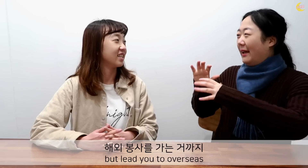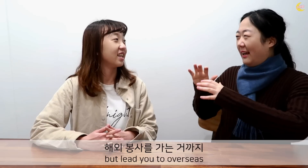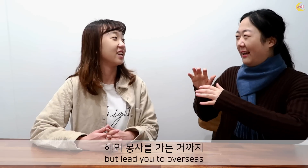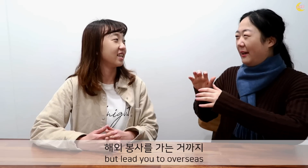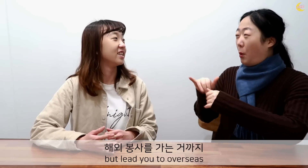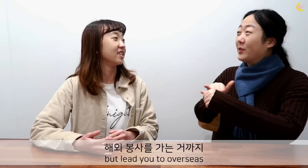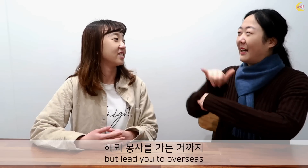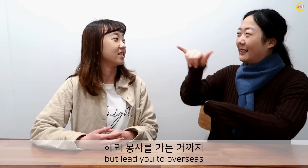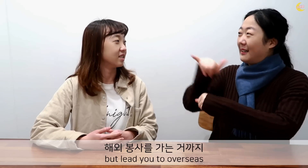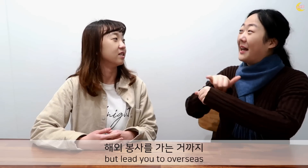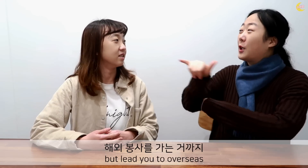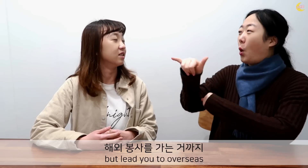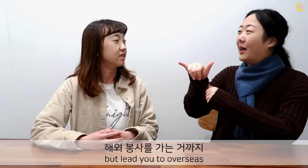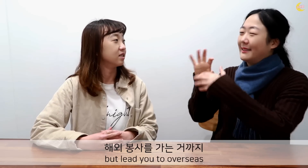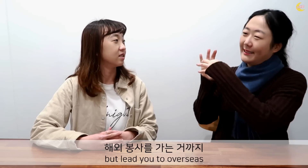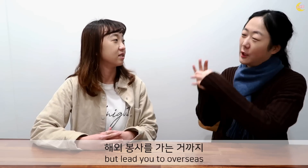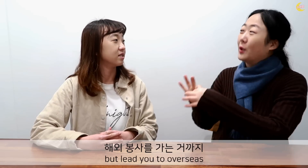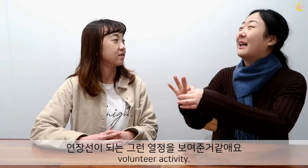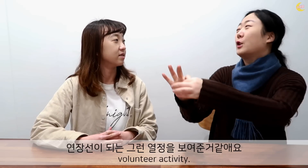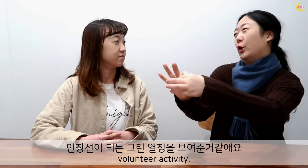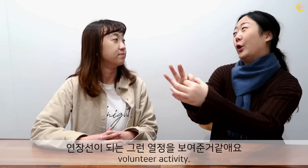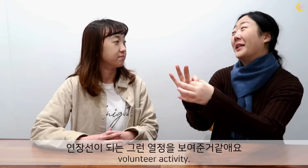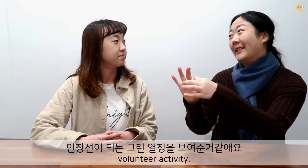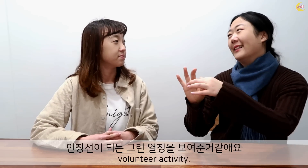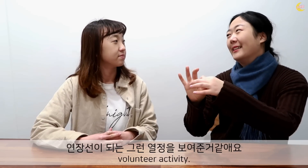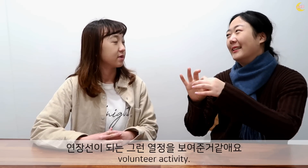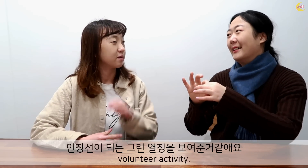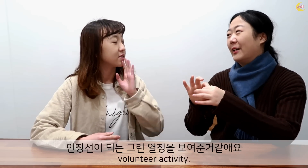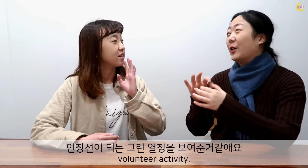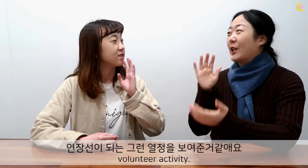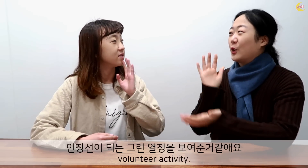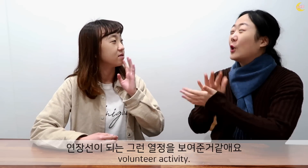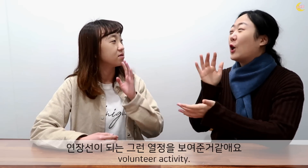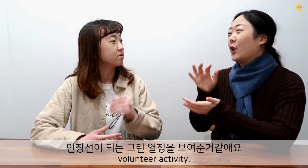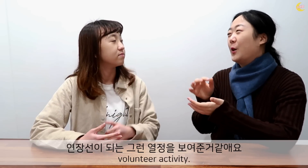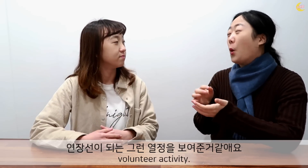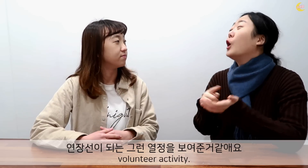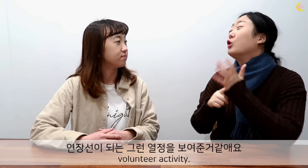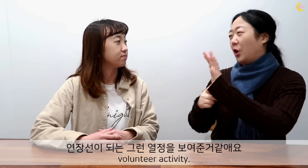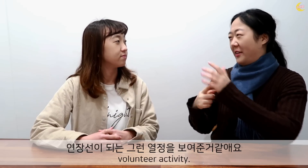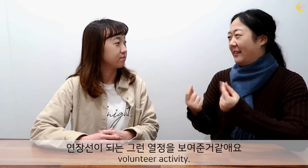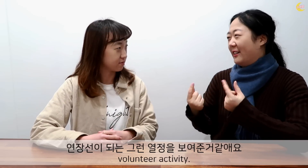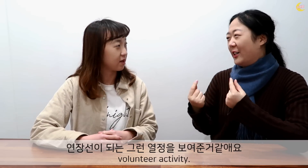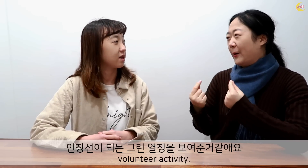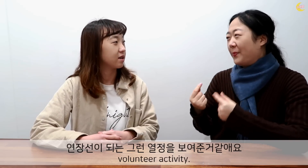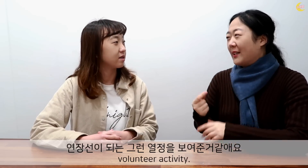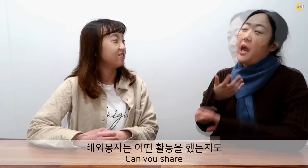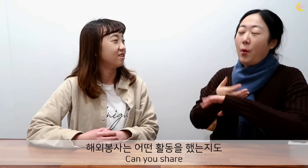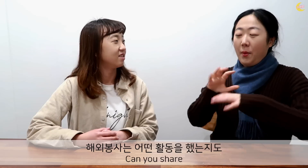but lead you to overseas volunteer activity.